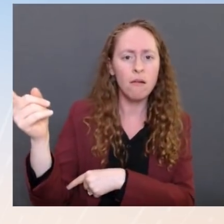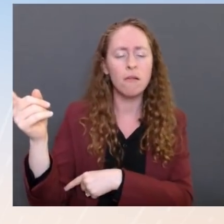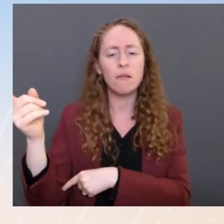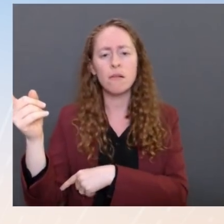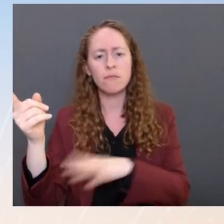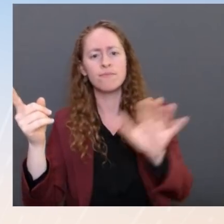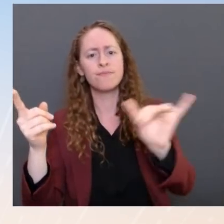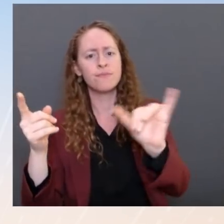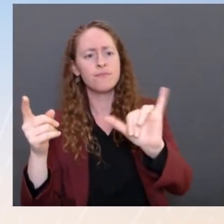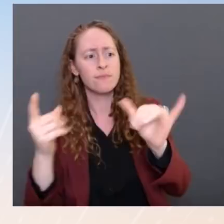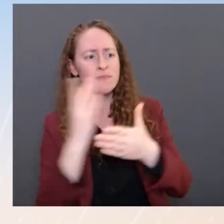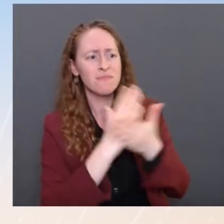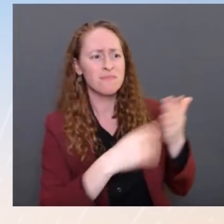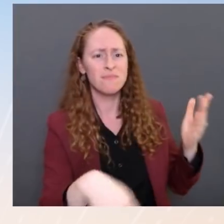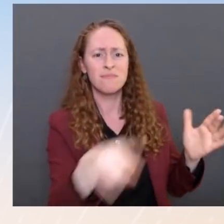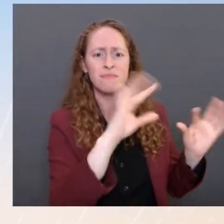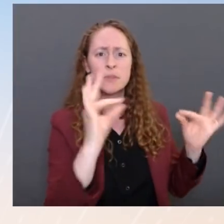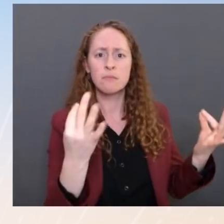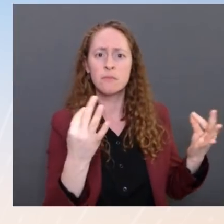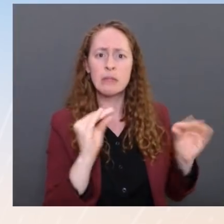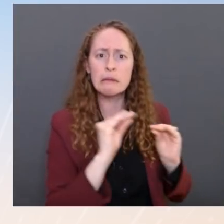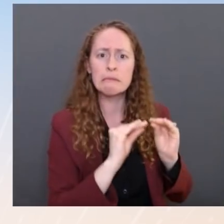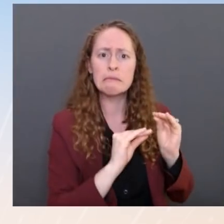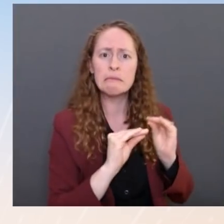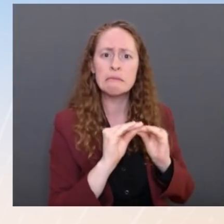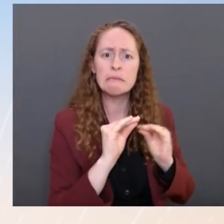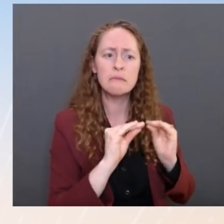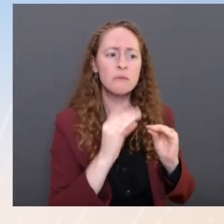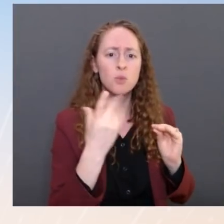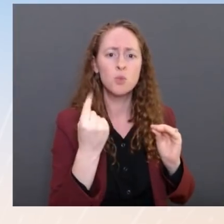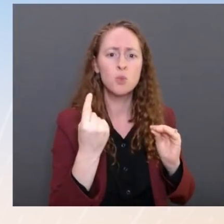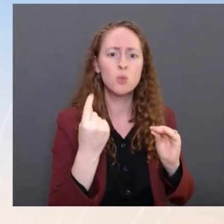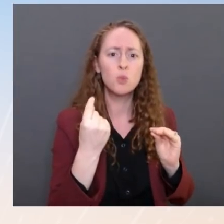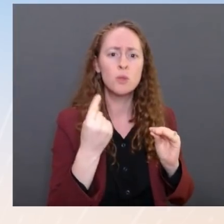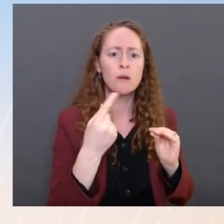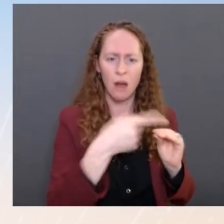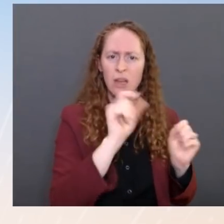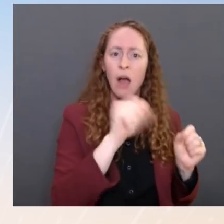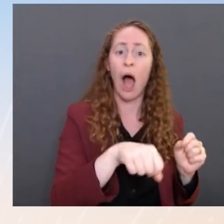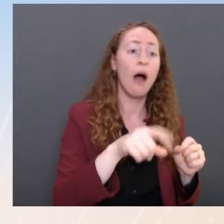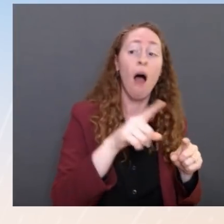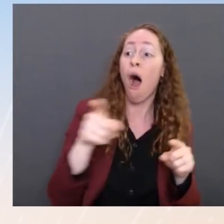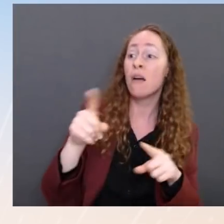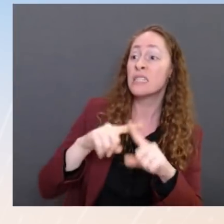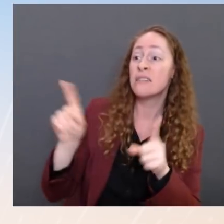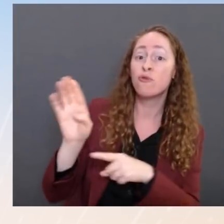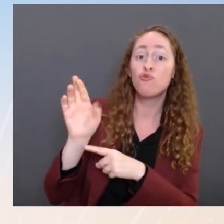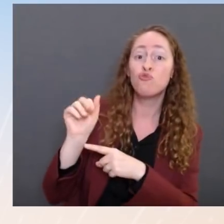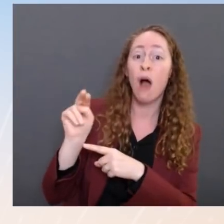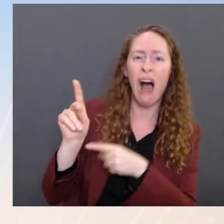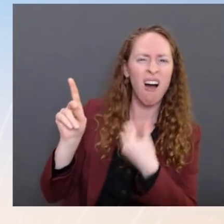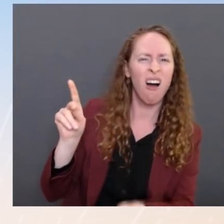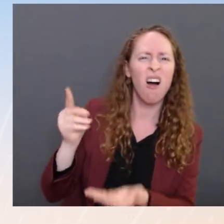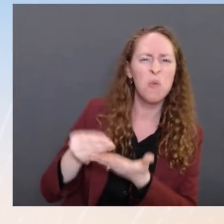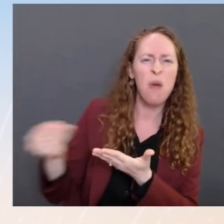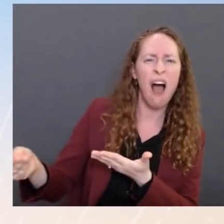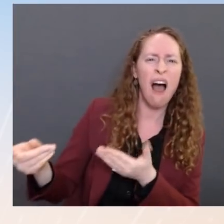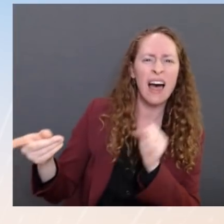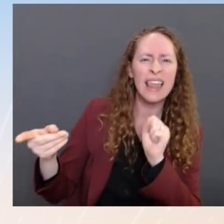by working through -- with the WIC -- for the exemptions for the WIC program. So, we recognize that this is certainly a challenge